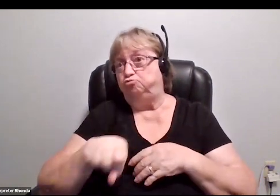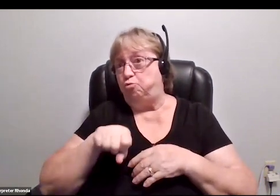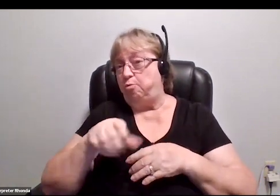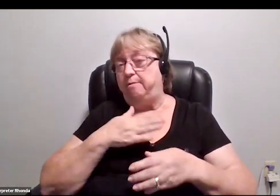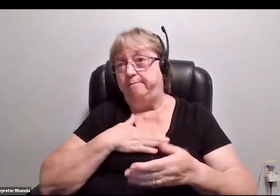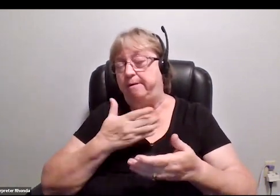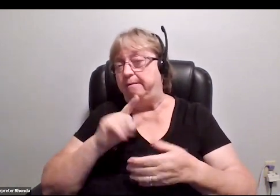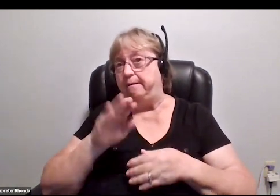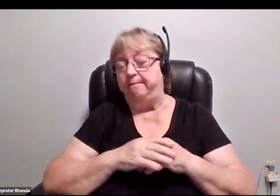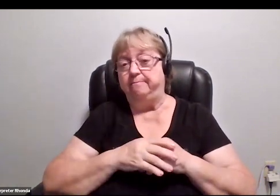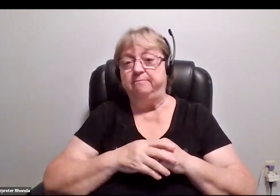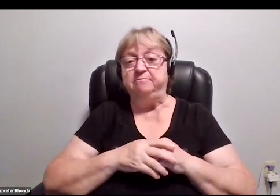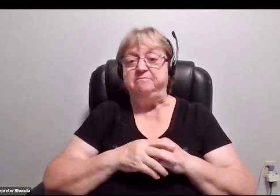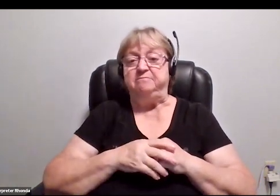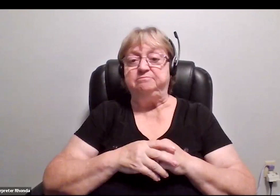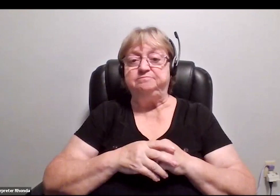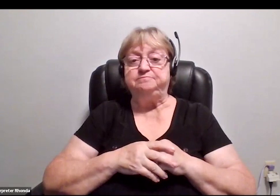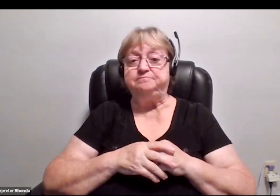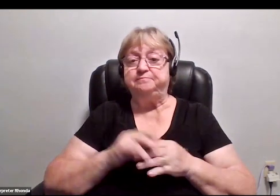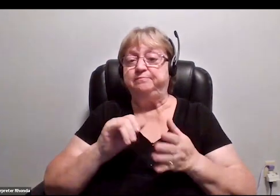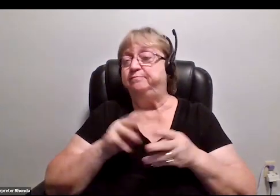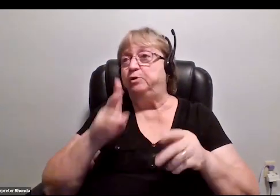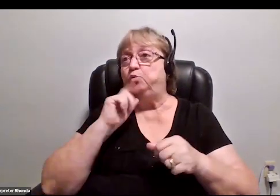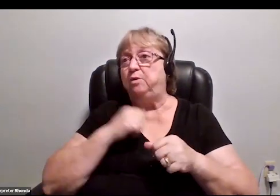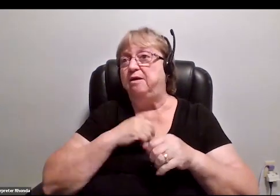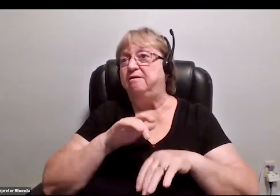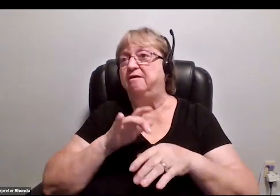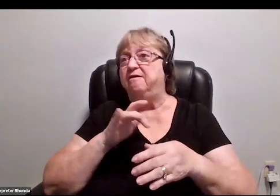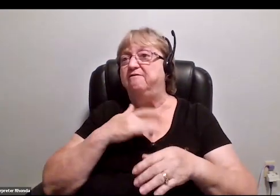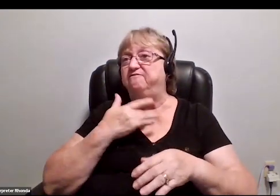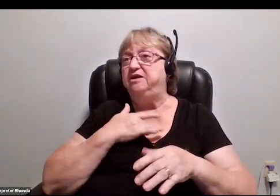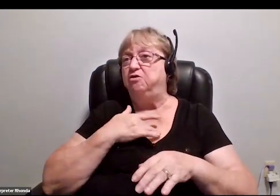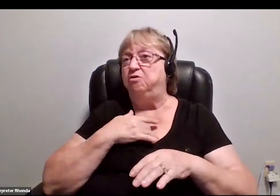Then that way you can feel the slots and know where to put your tip